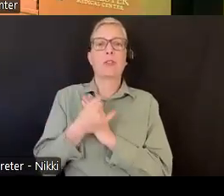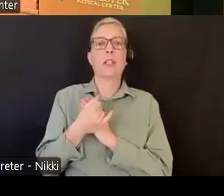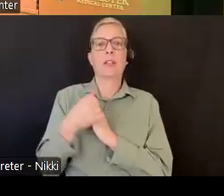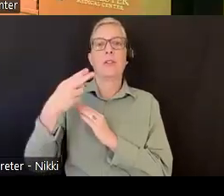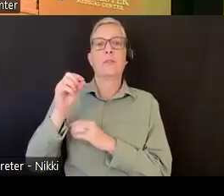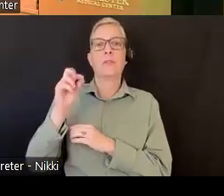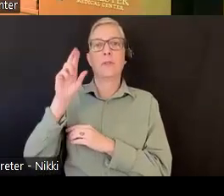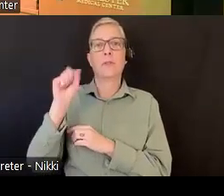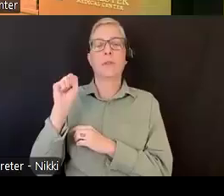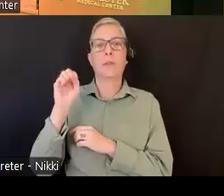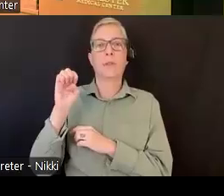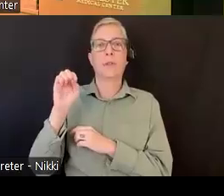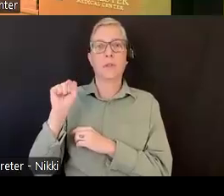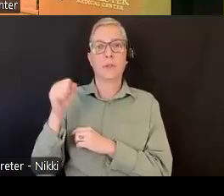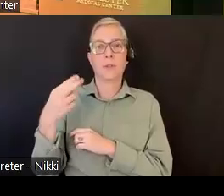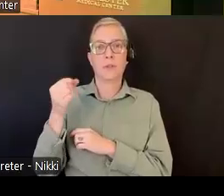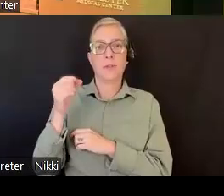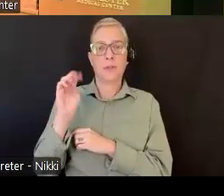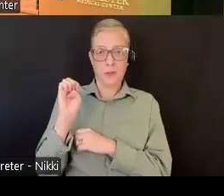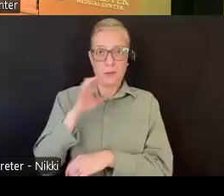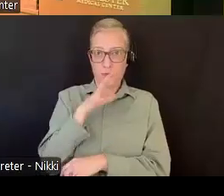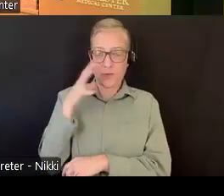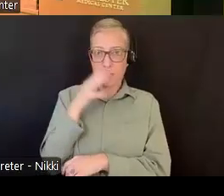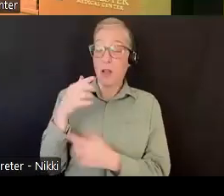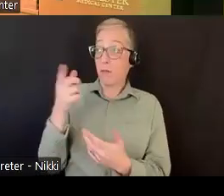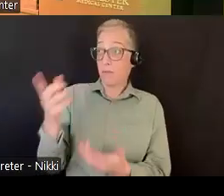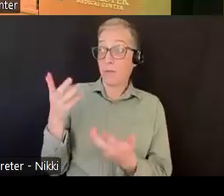really want to test this robustness? Let's see if it can work in a culturally different sort of